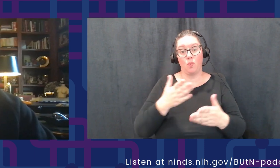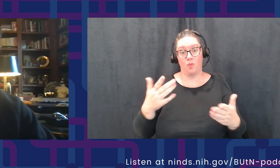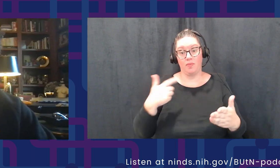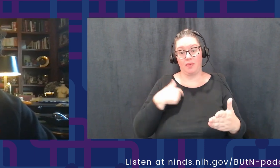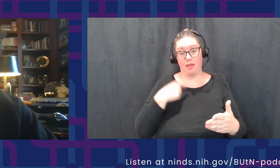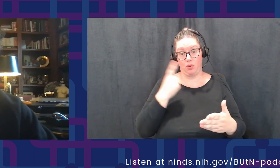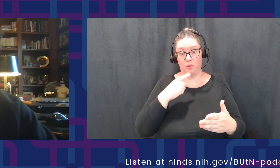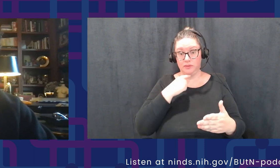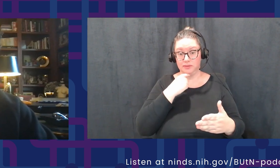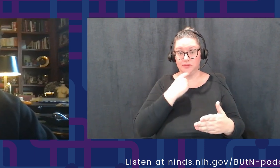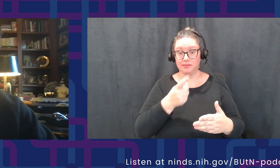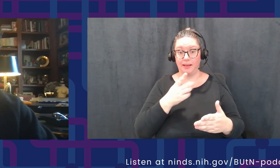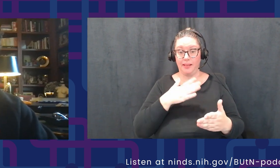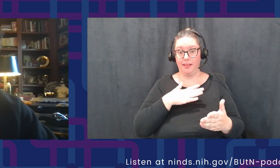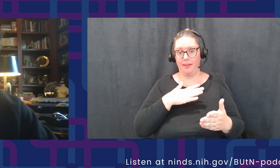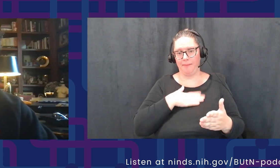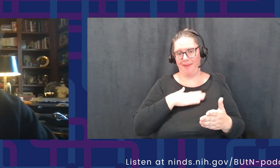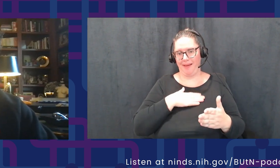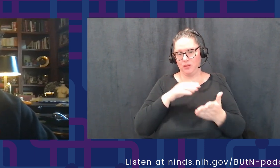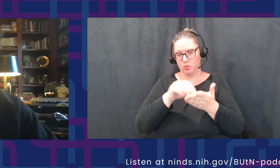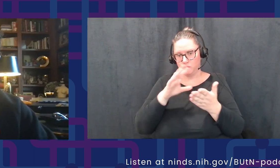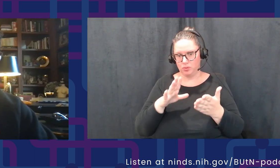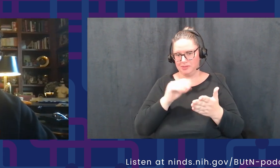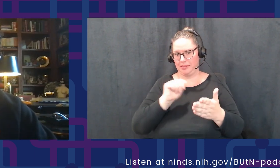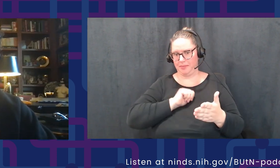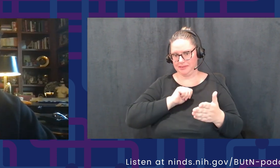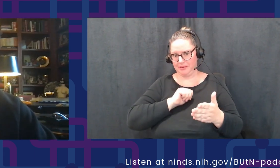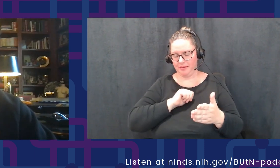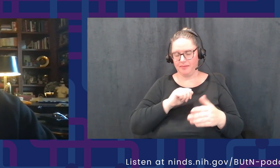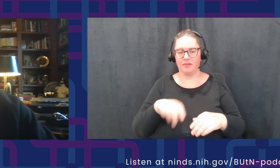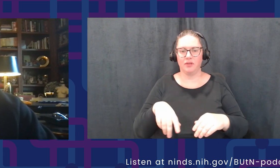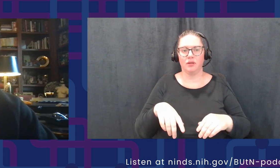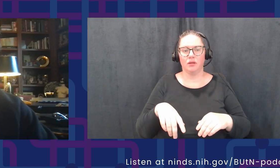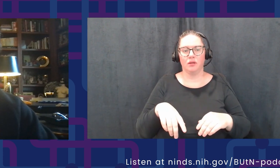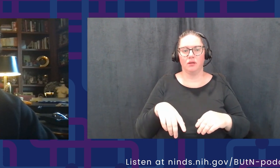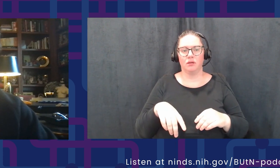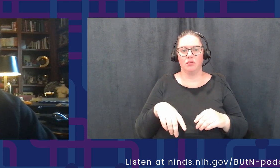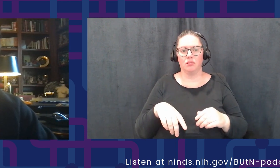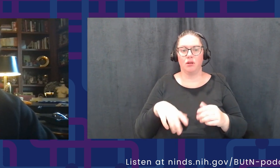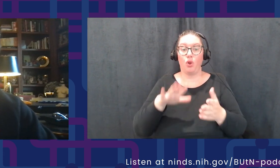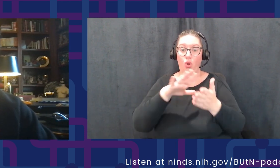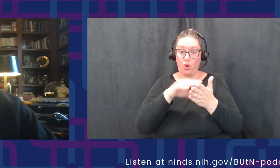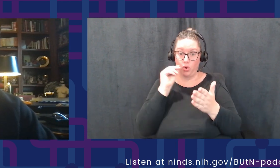One of things that I always tell my disciples and I tell myself is learn